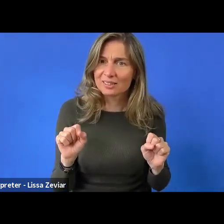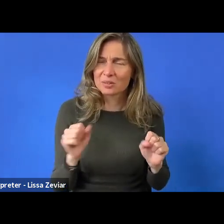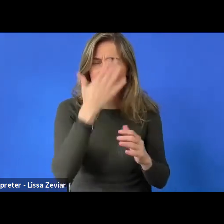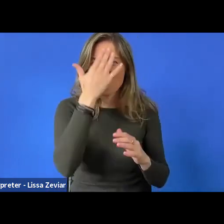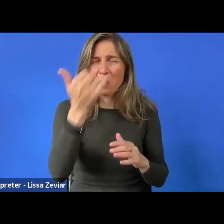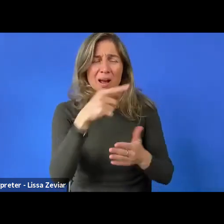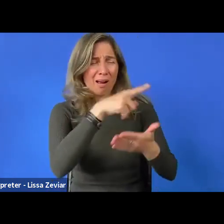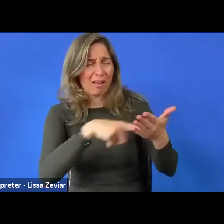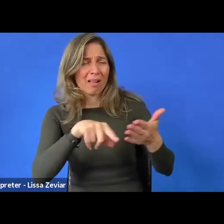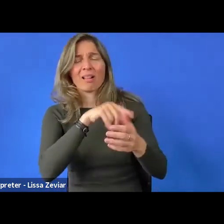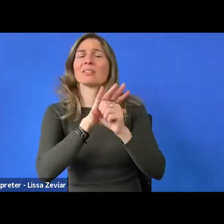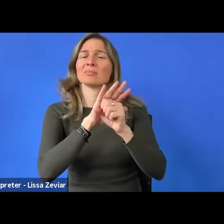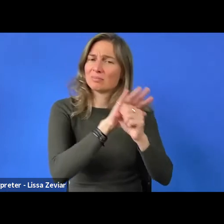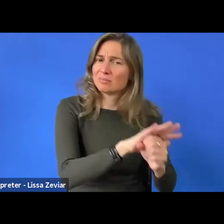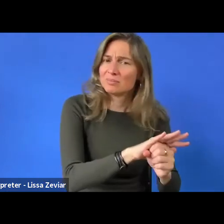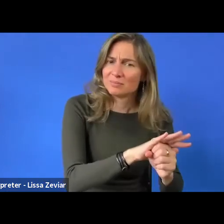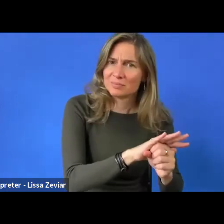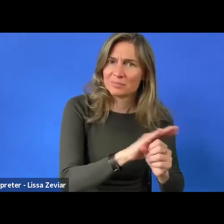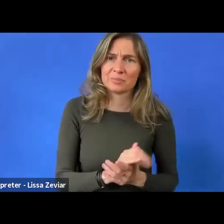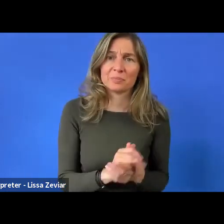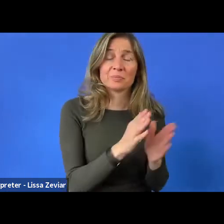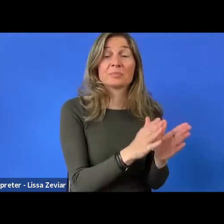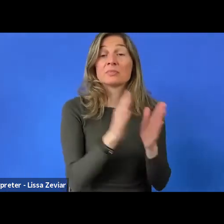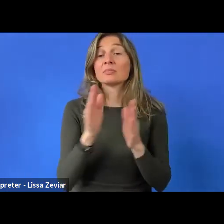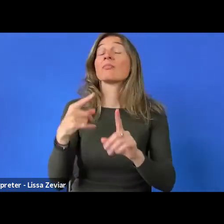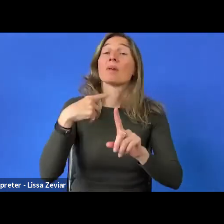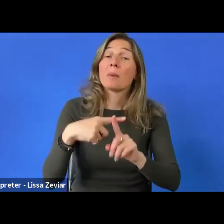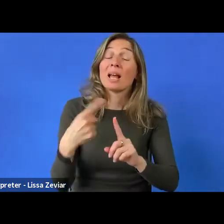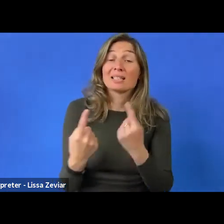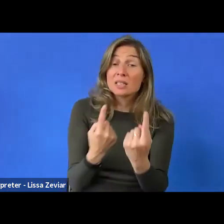mostly concerning both CEDAW and CRPD protocol,